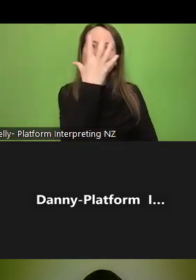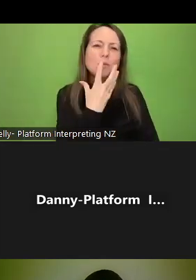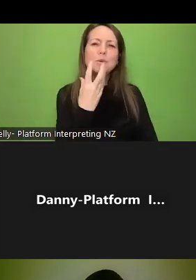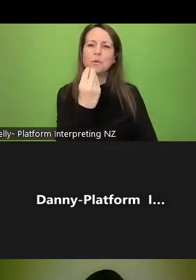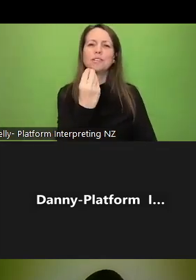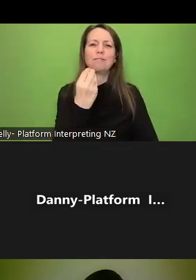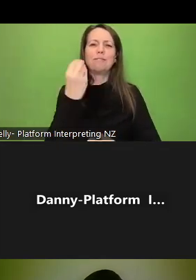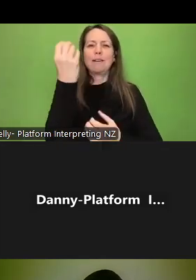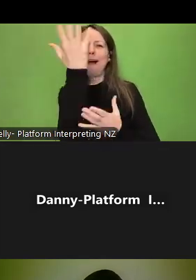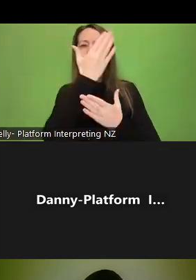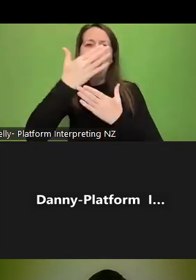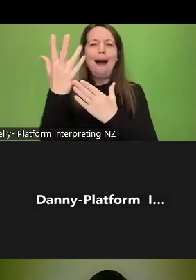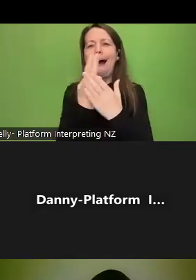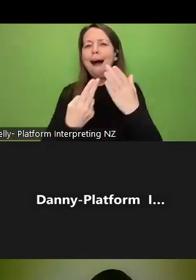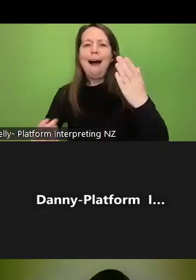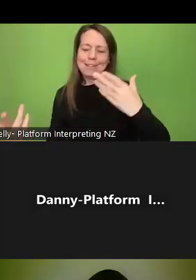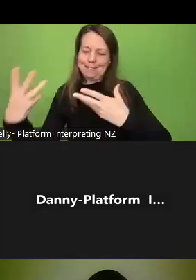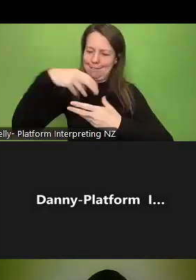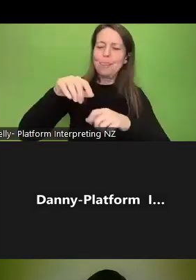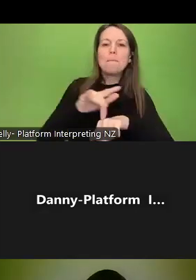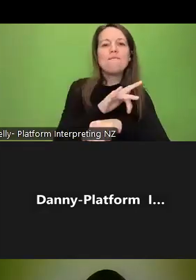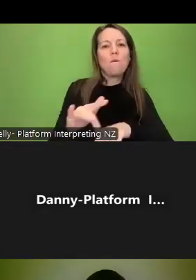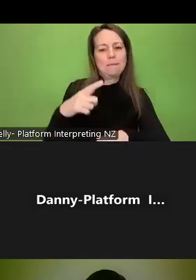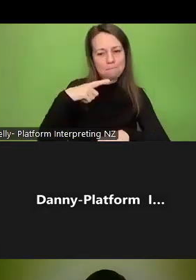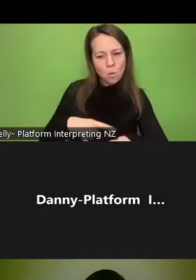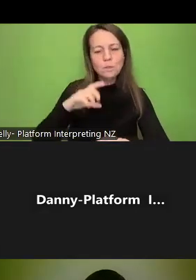So it's not, as with kind of everything that we'll talk about.